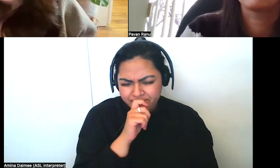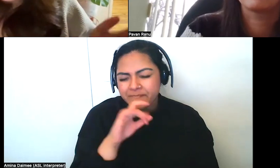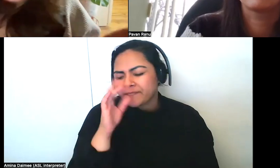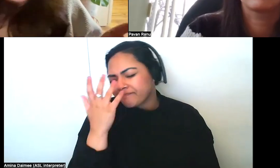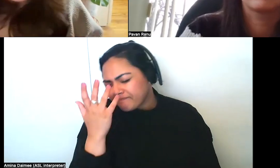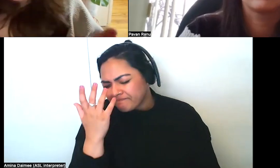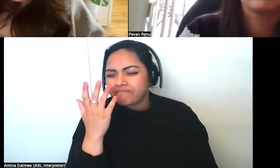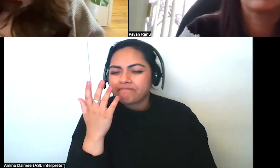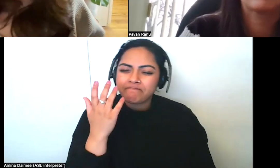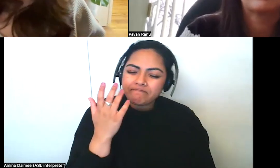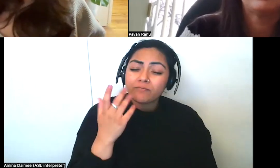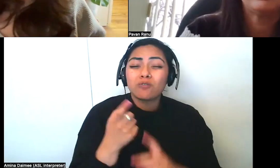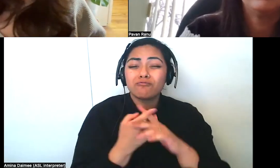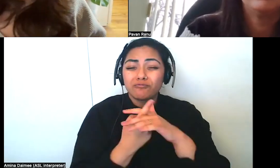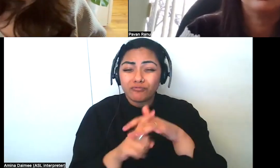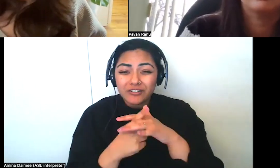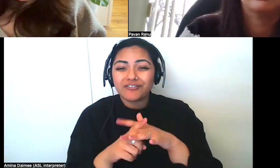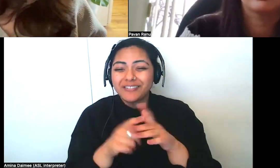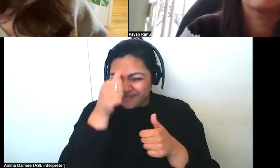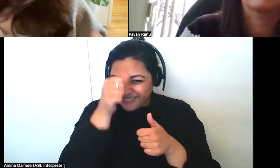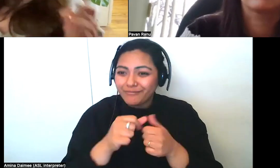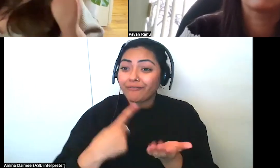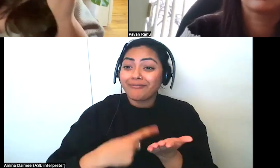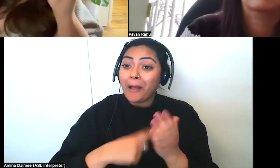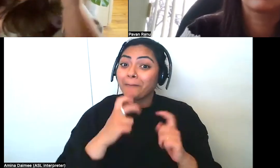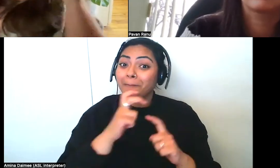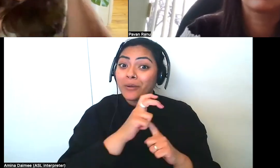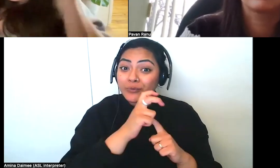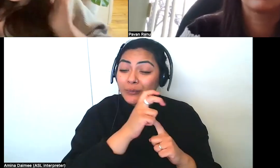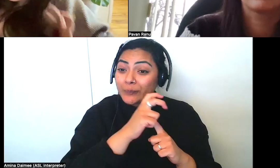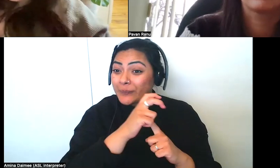originally we started by talking about mushrooms and that was something, Pavan, that you mentioned